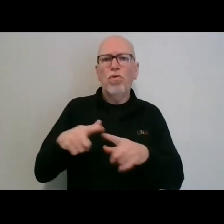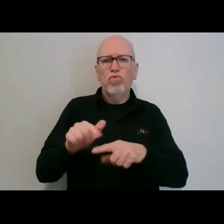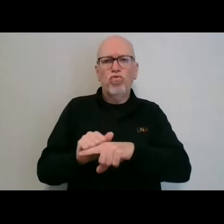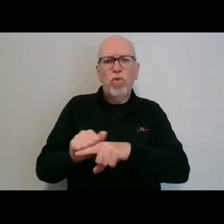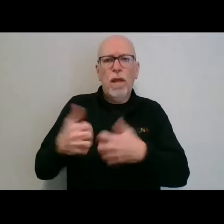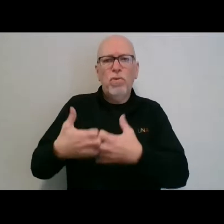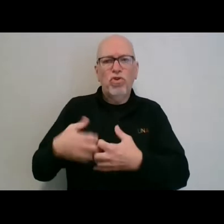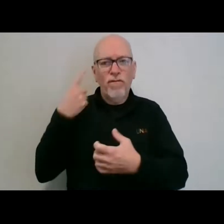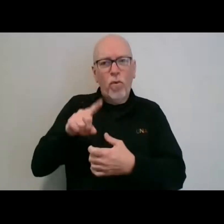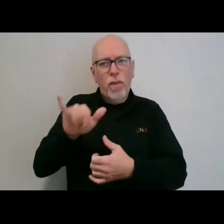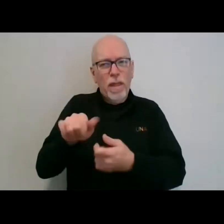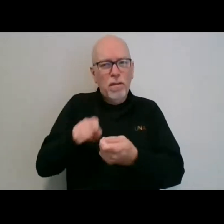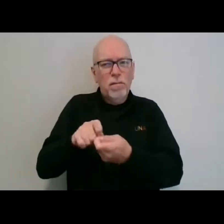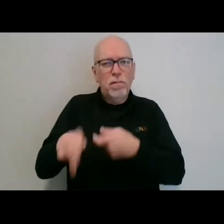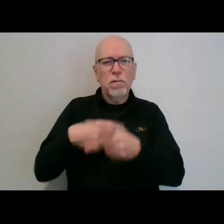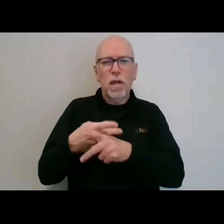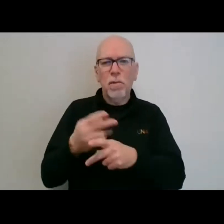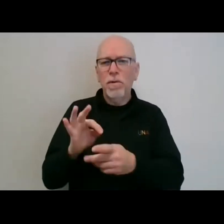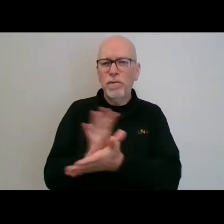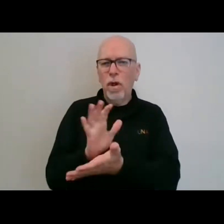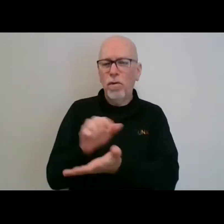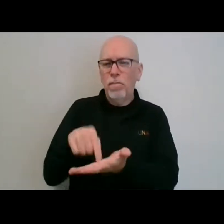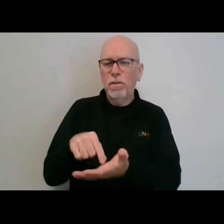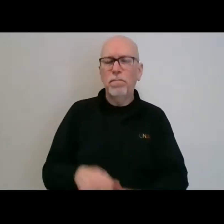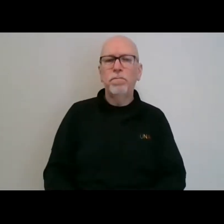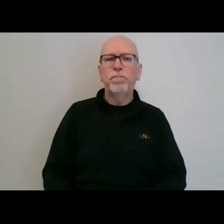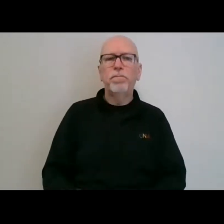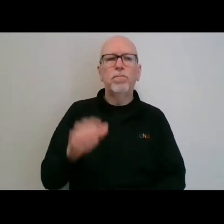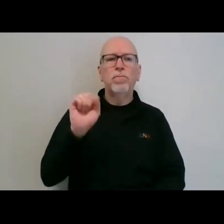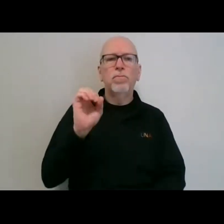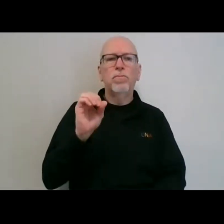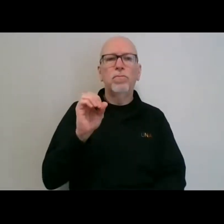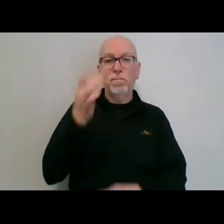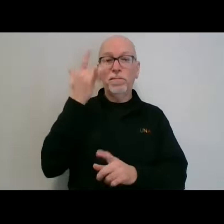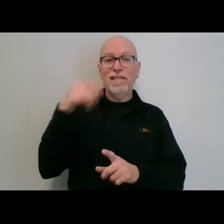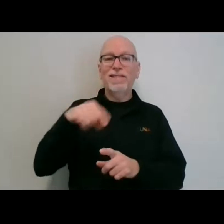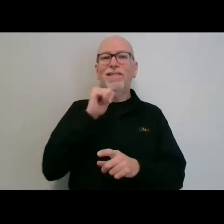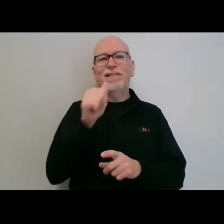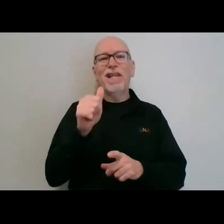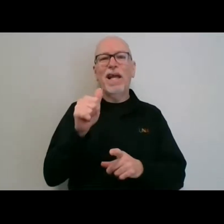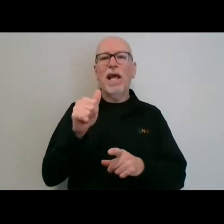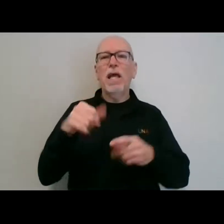on this type of this type of document as well. So because it's not marketing materials